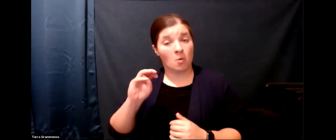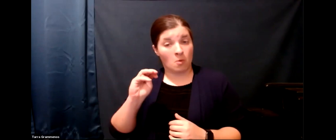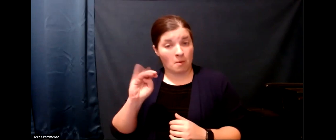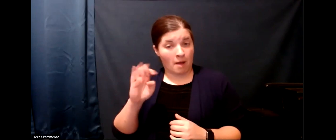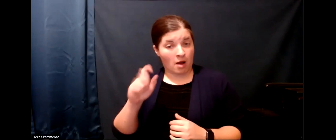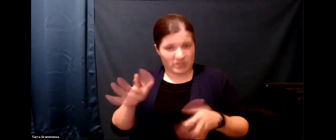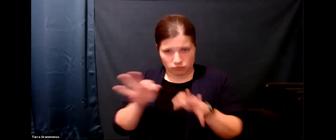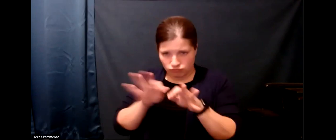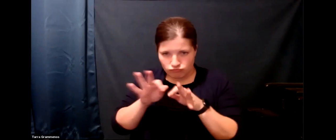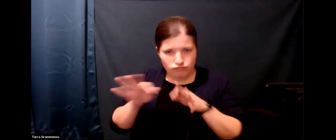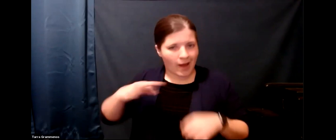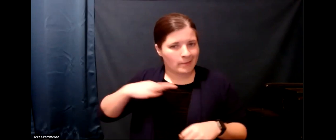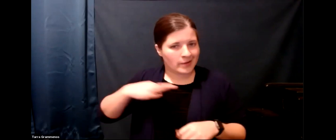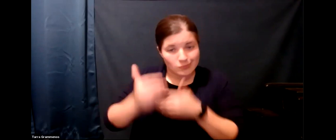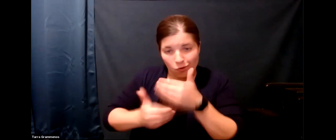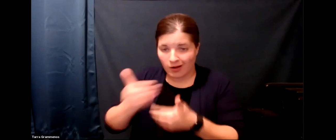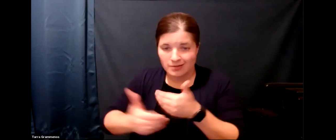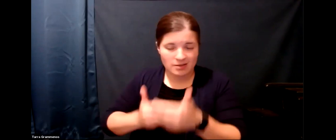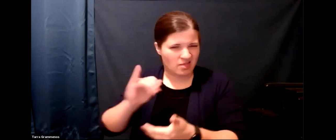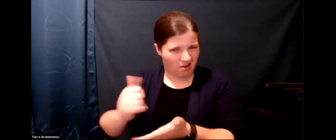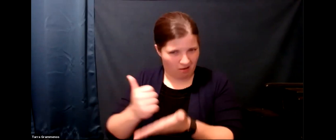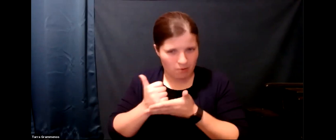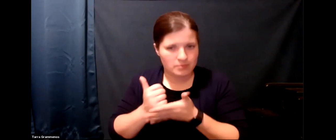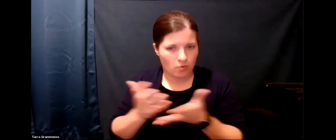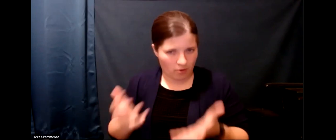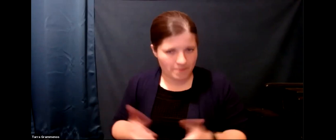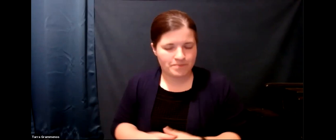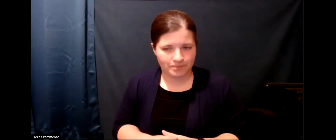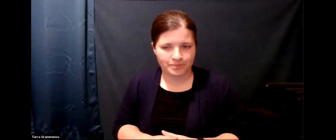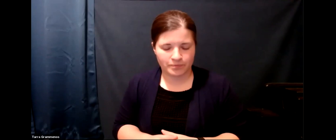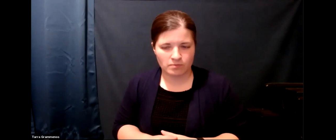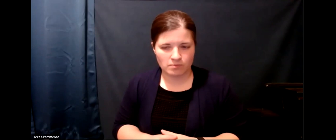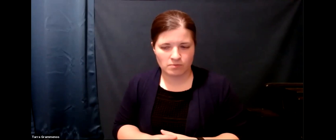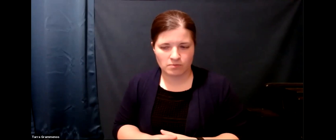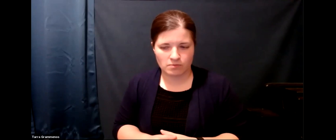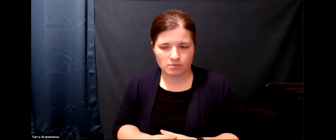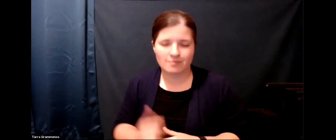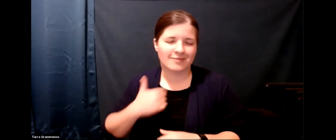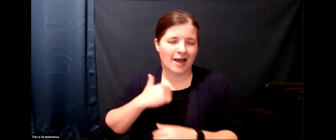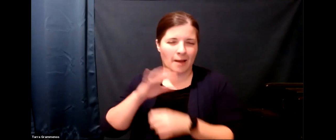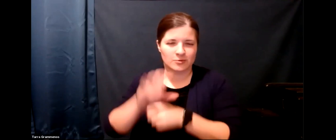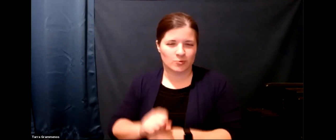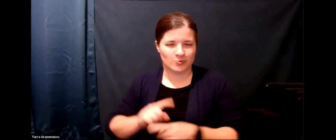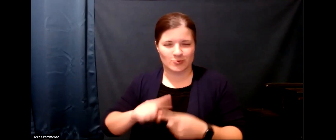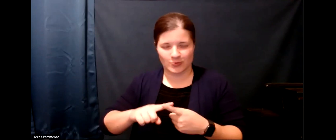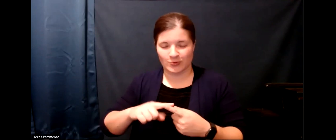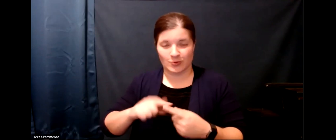which is wonderfully helpful. I'm used to going through the entire thing myself, so